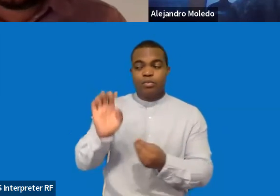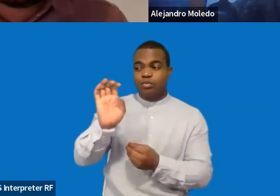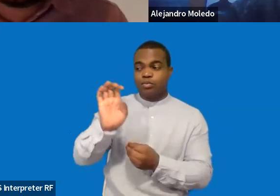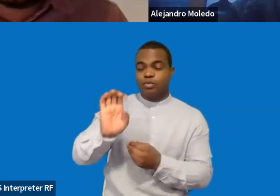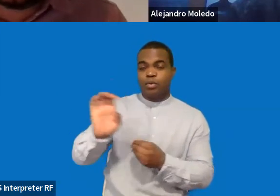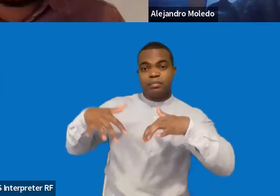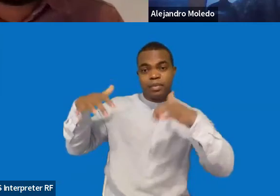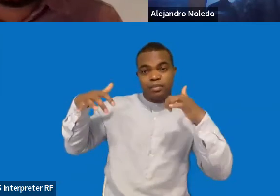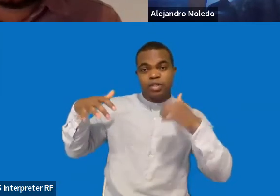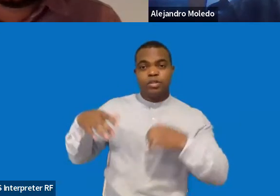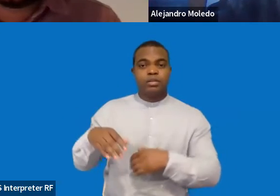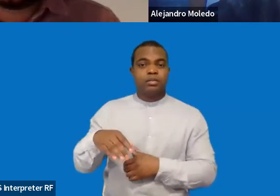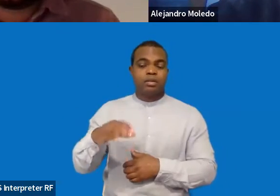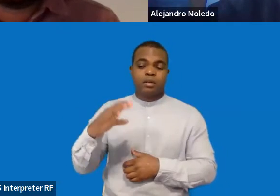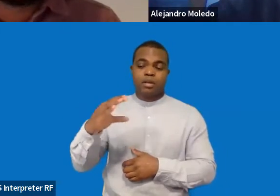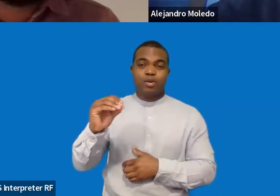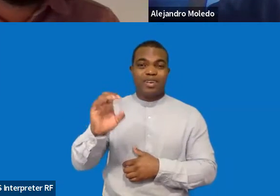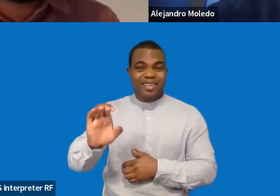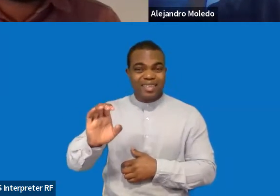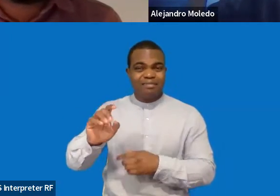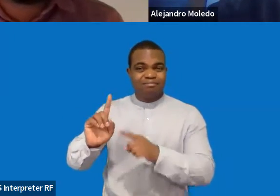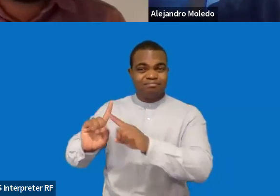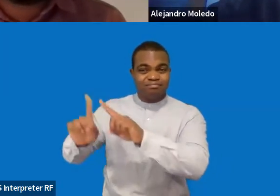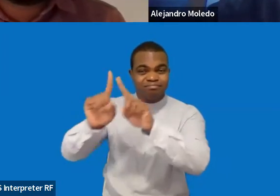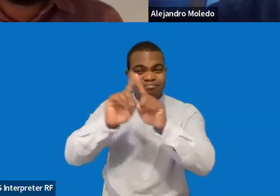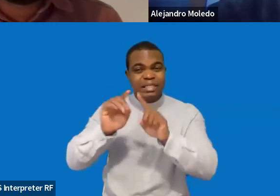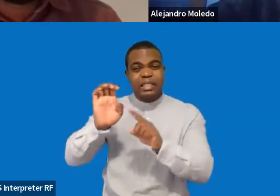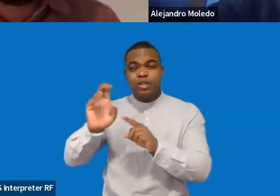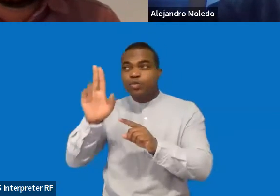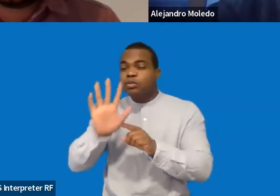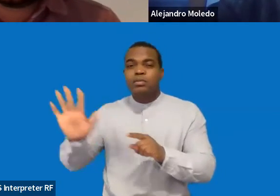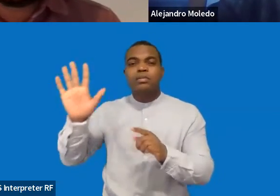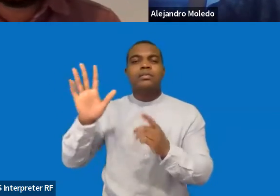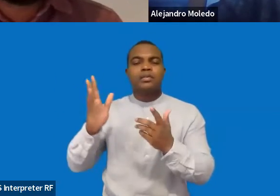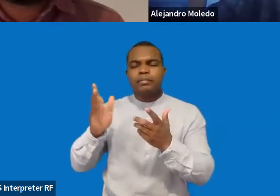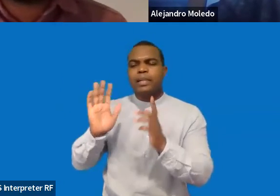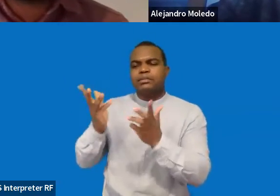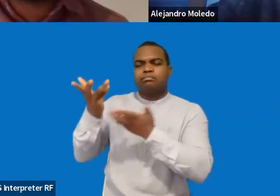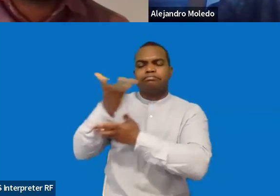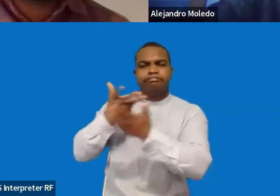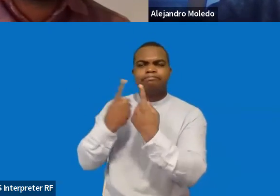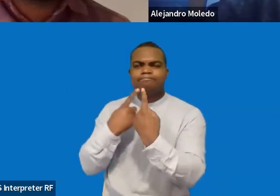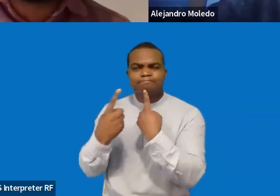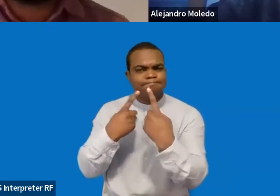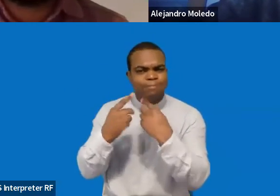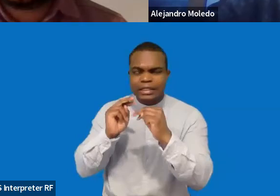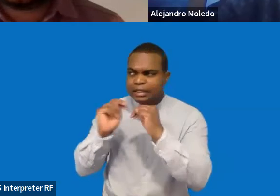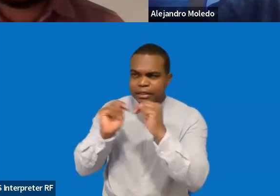Then Alejandro presented our view on the strengths and weaknesses of our proposal, so what EDF thinks.